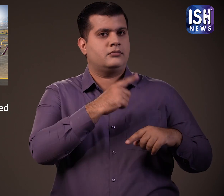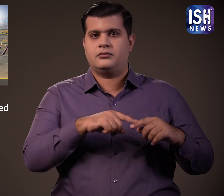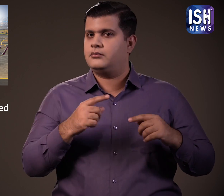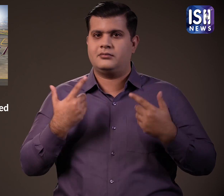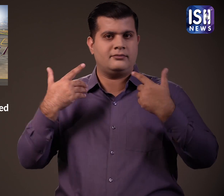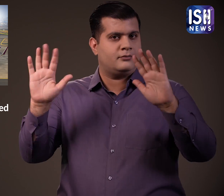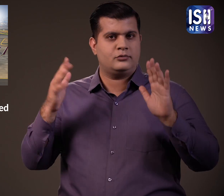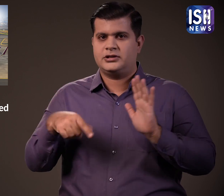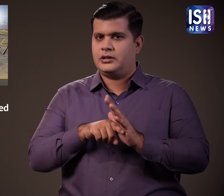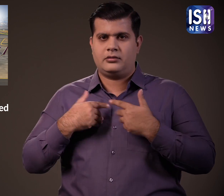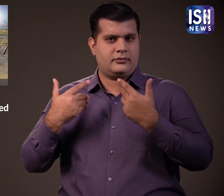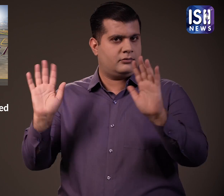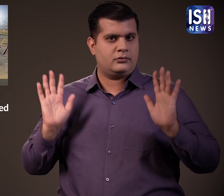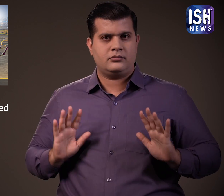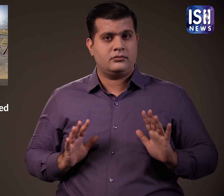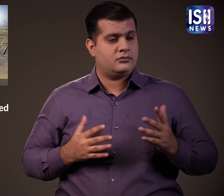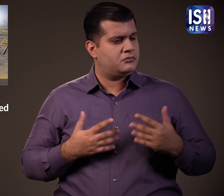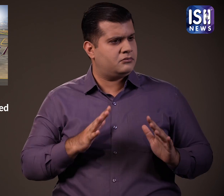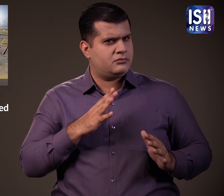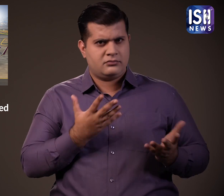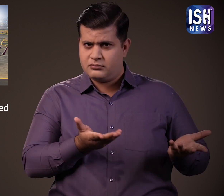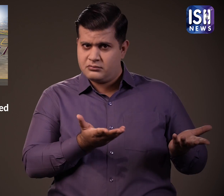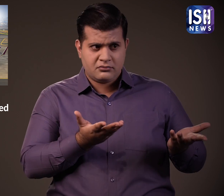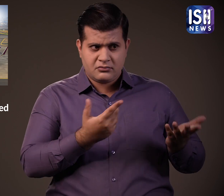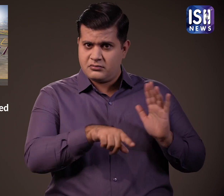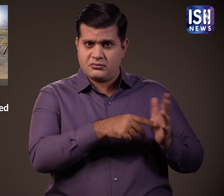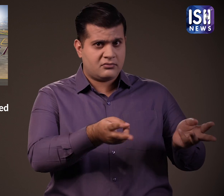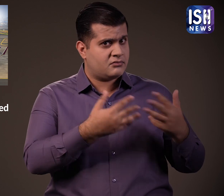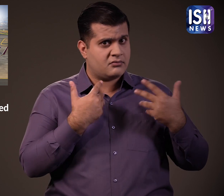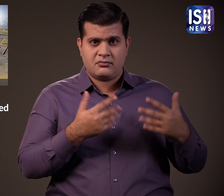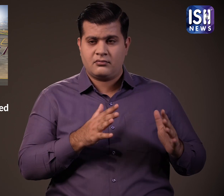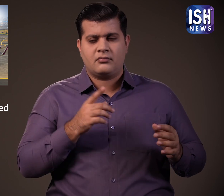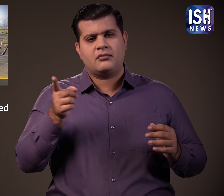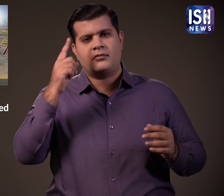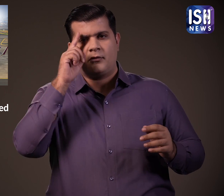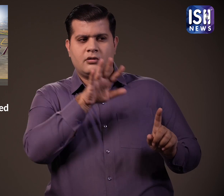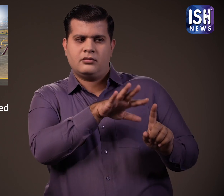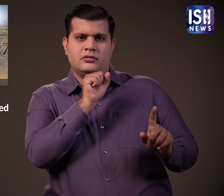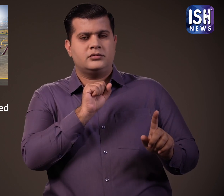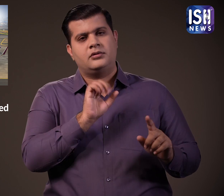But many of them refused to sign. Keeping this in mind, Vistara,